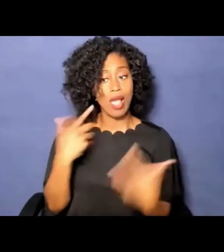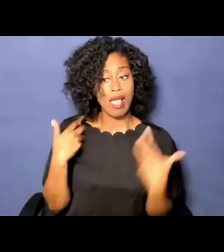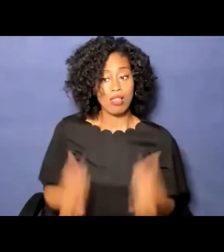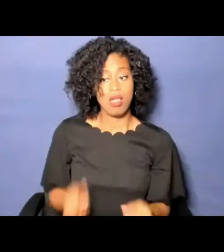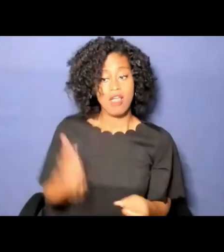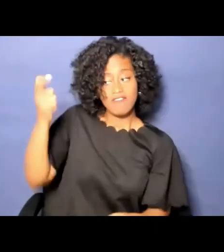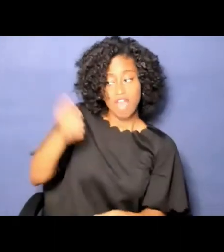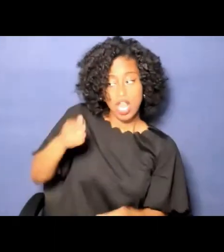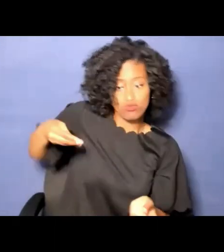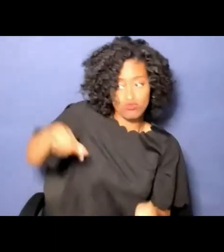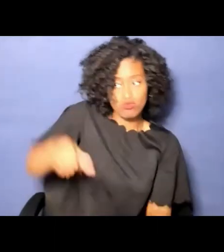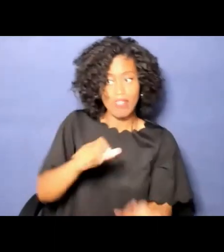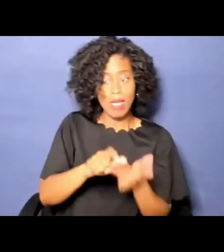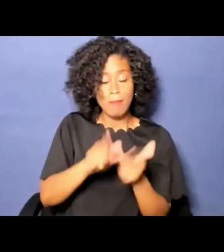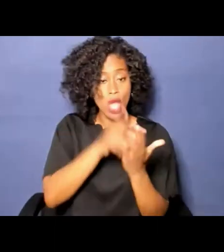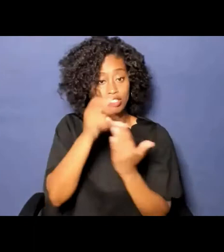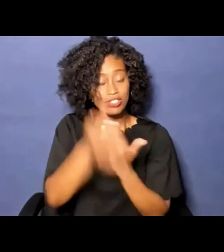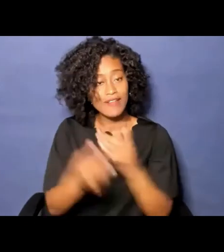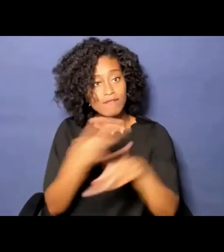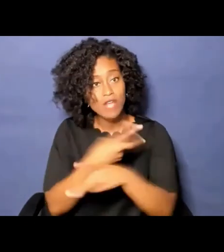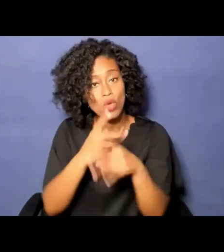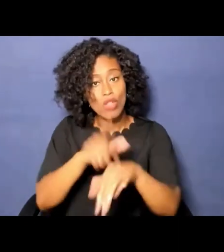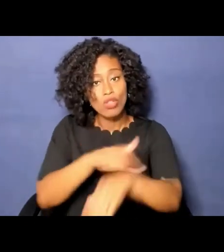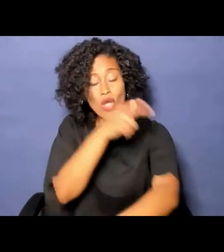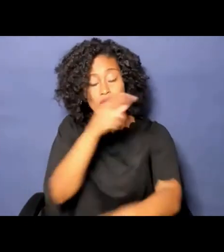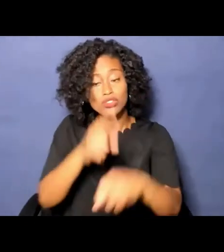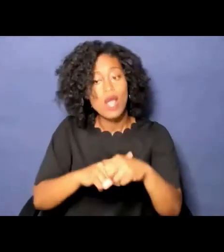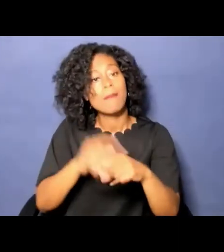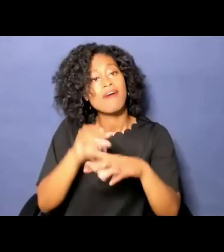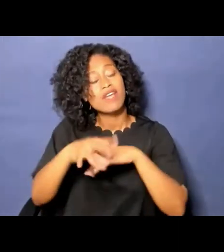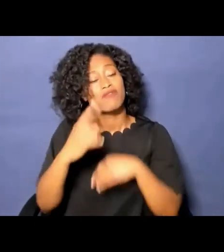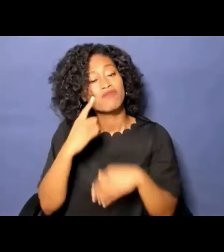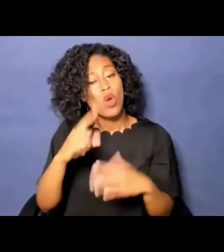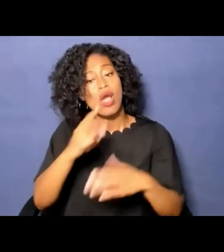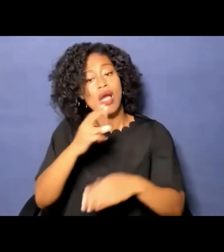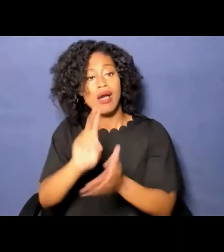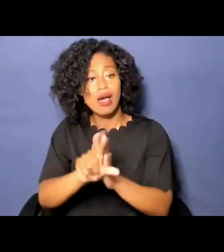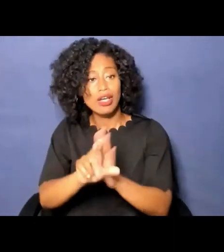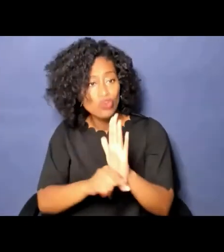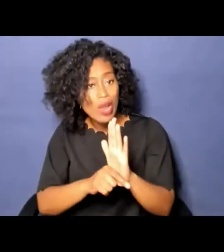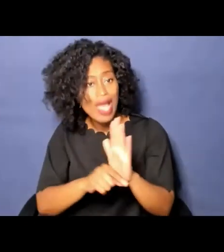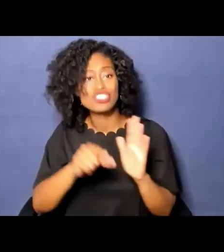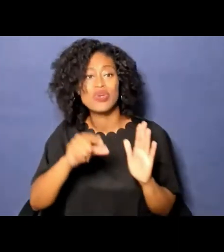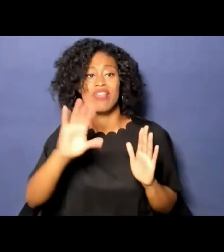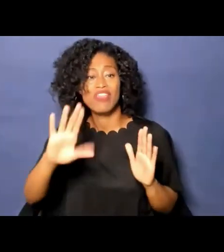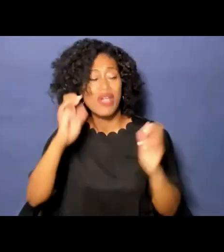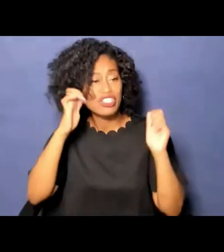and the effects of undergraduate education and diversification in the scientific workforce.